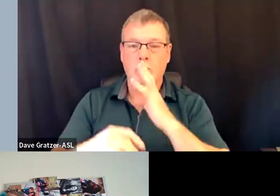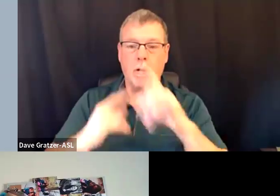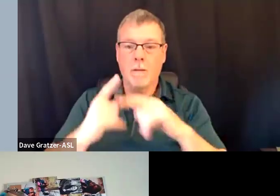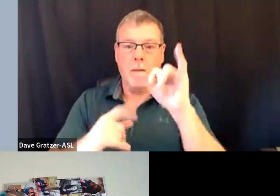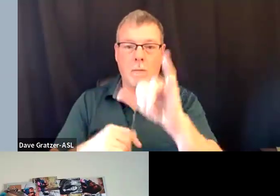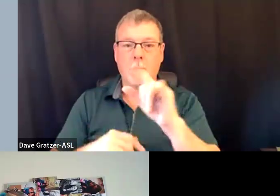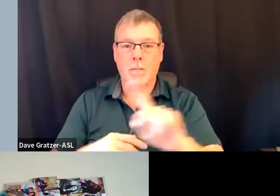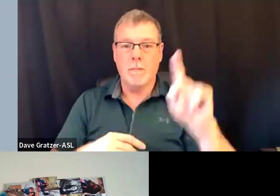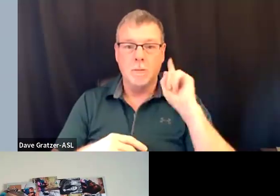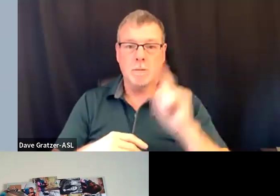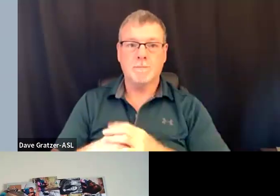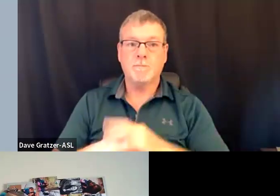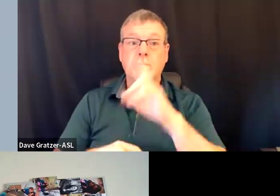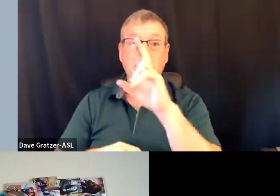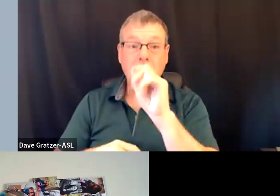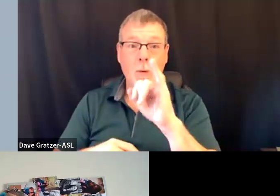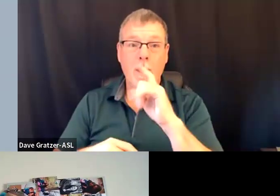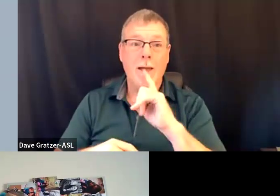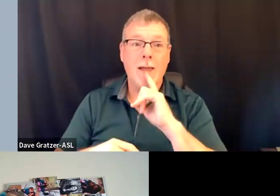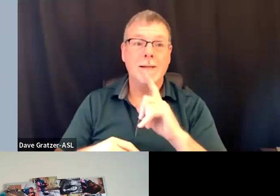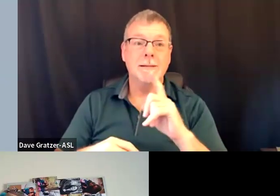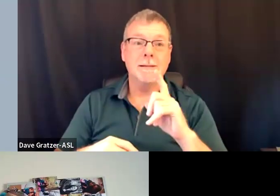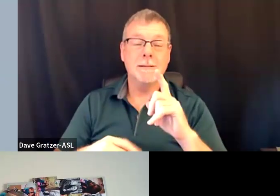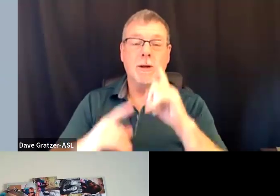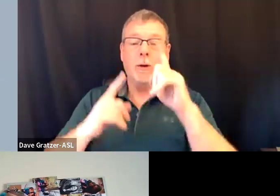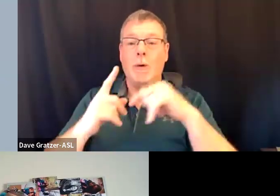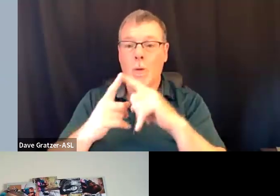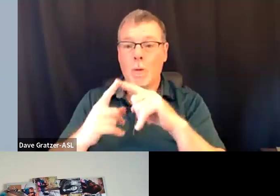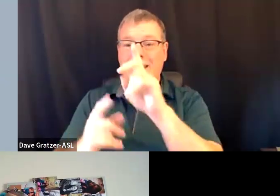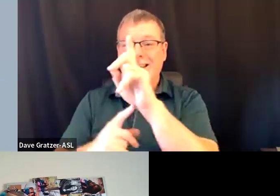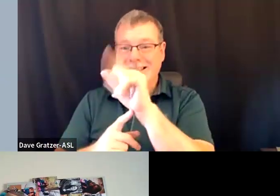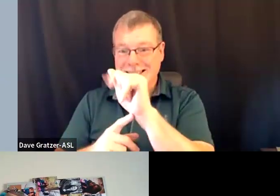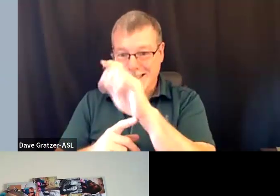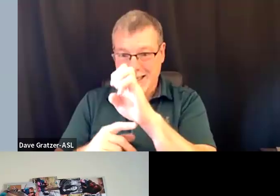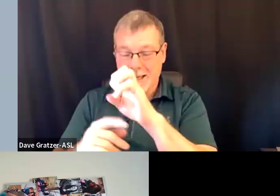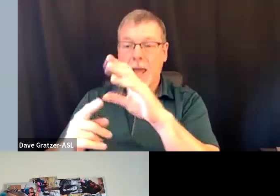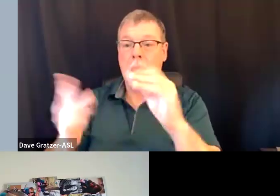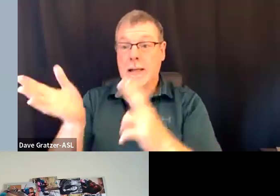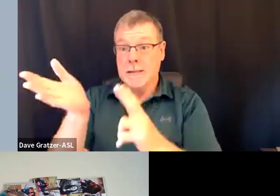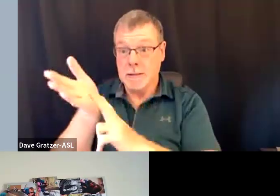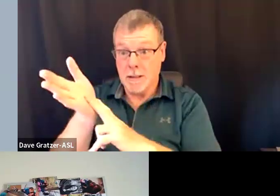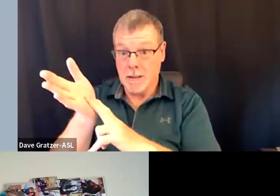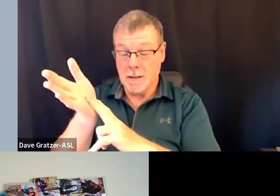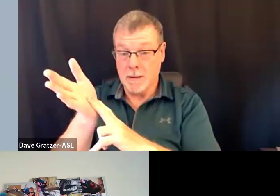So I think the ROI is just kind of when it's dated and when you actually get that sign from a client is going to be highly dependent